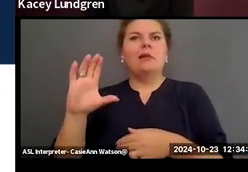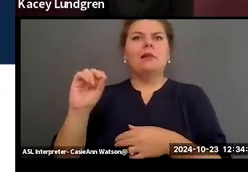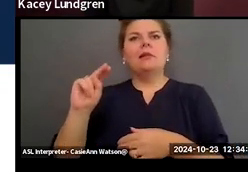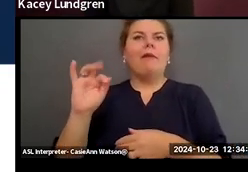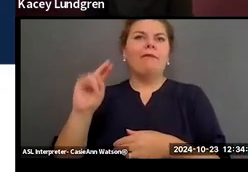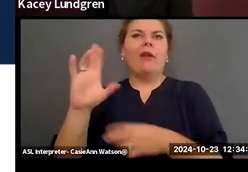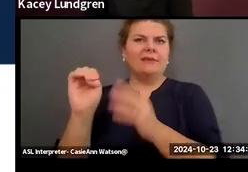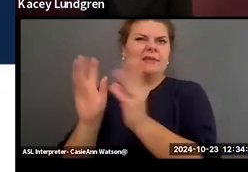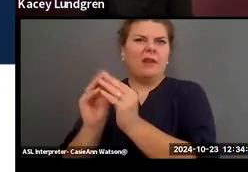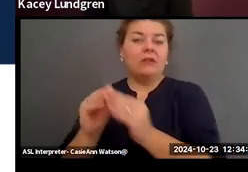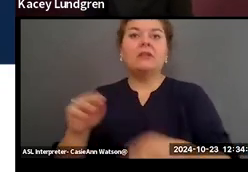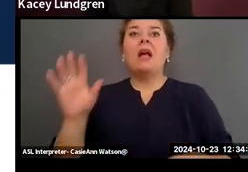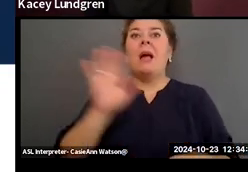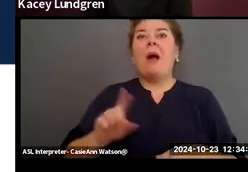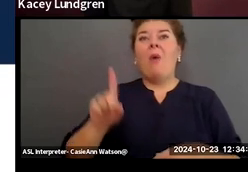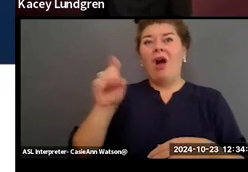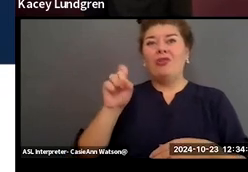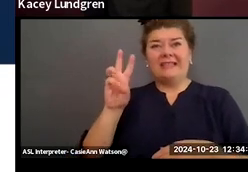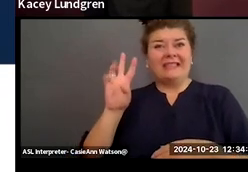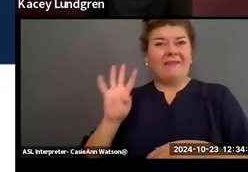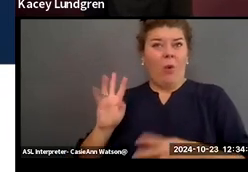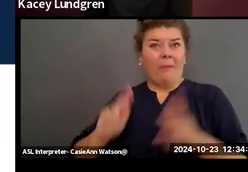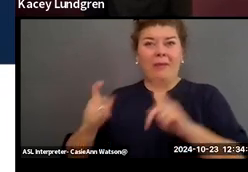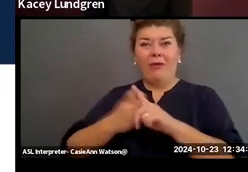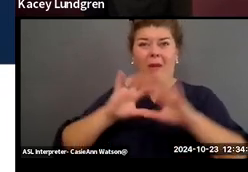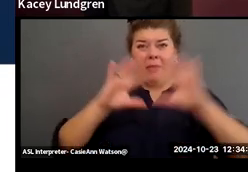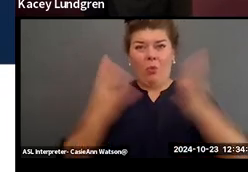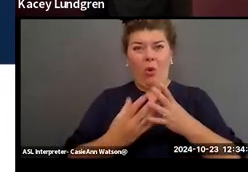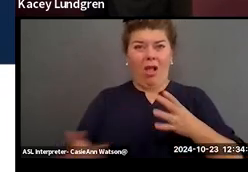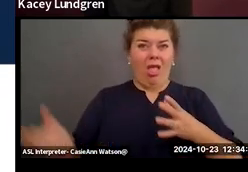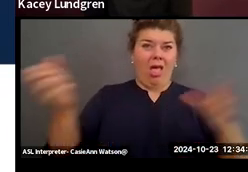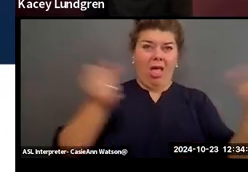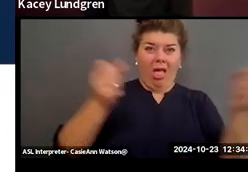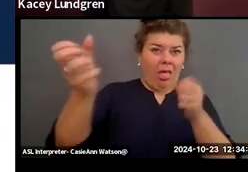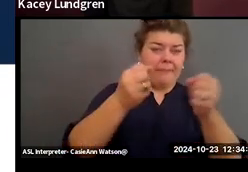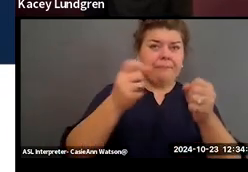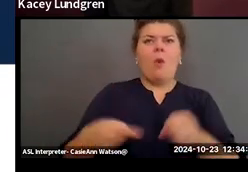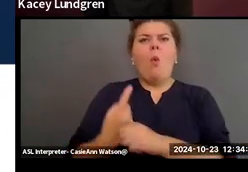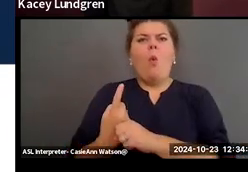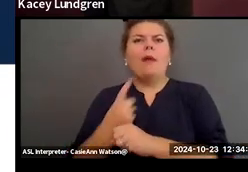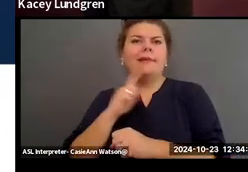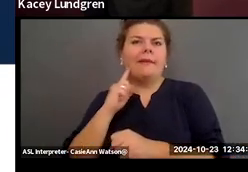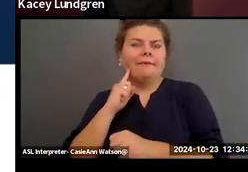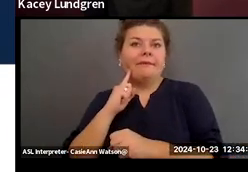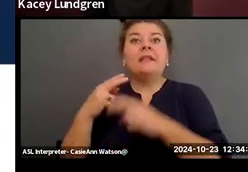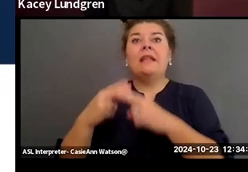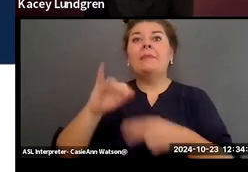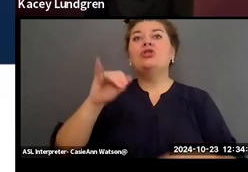Out of 164 attendees from around the world, only one was deaf. His name was James Denison,